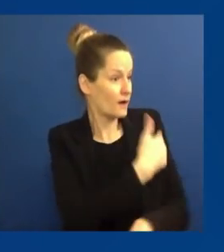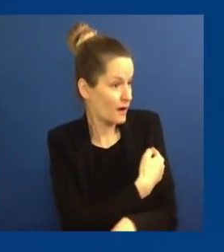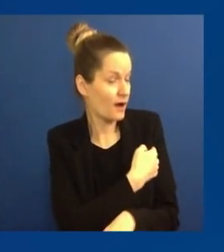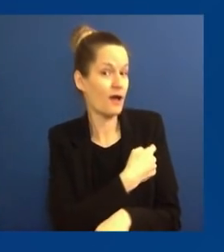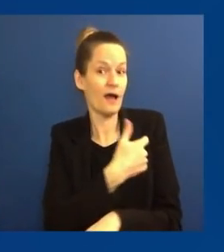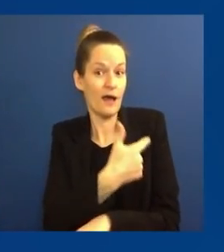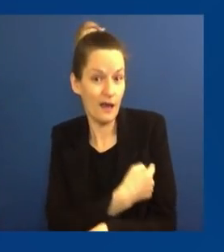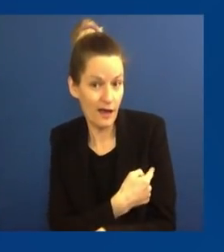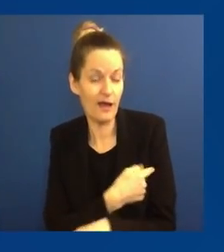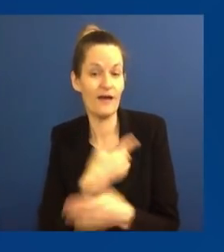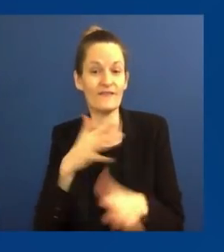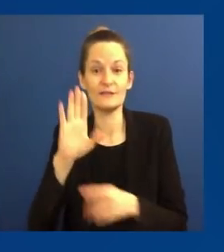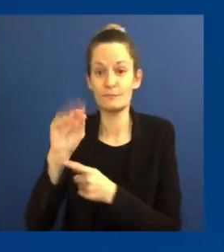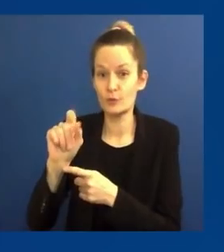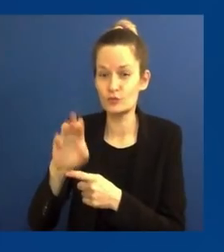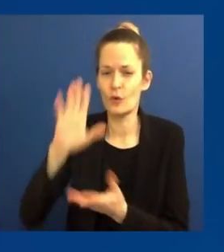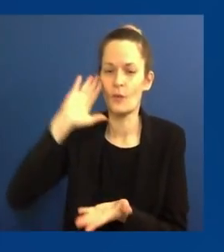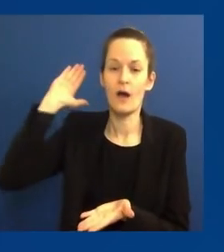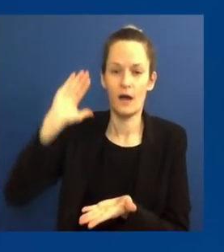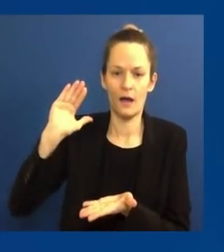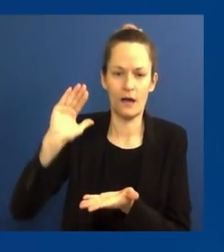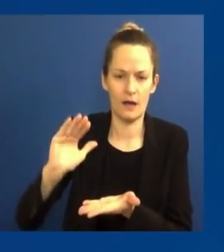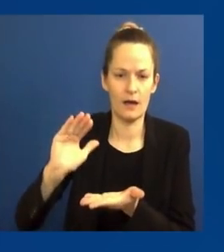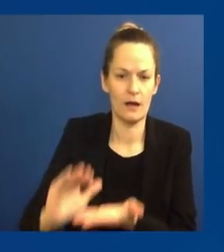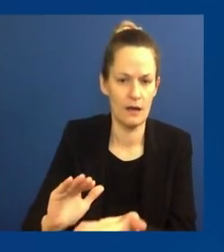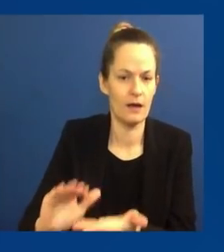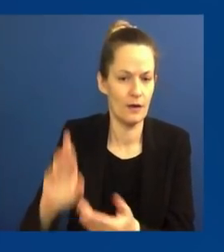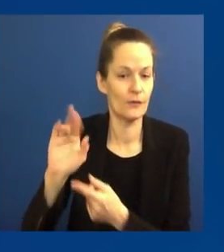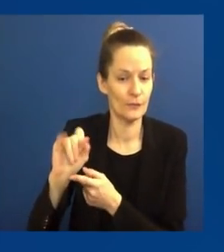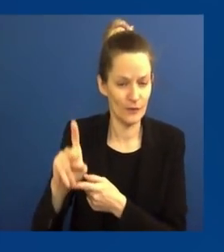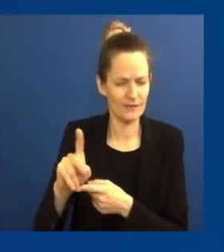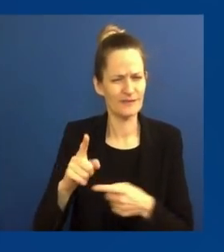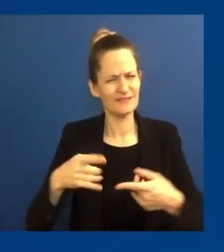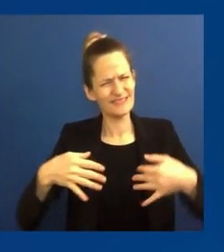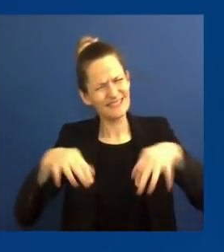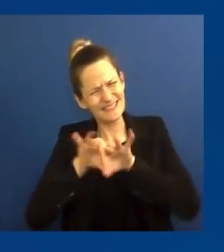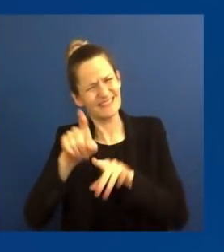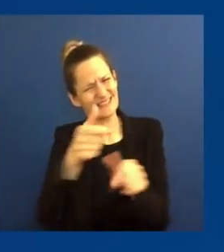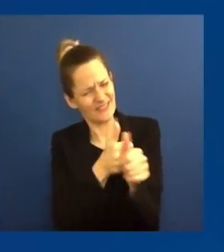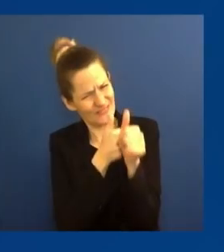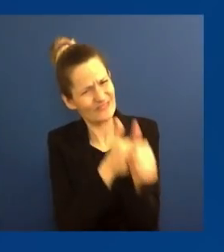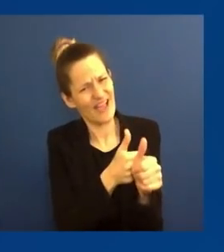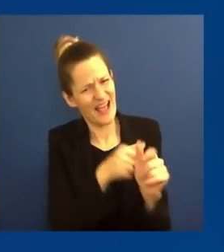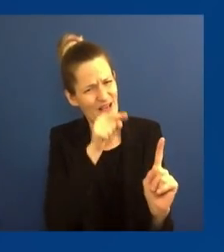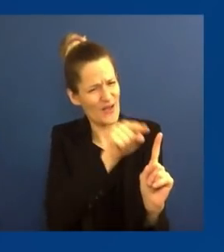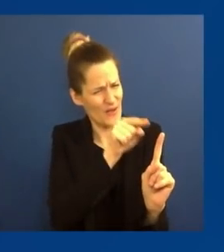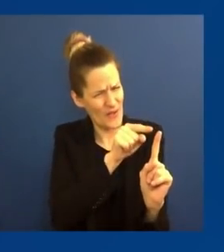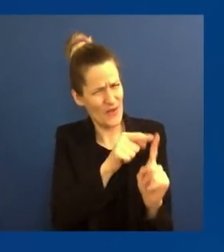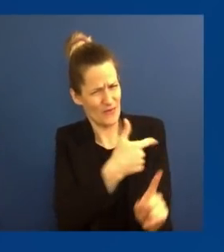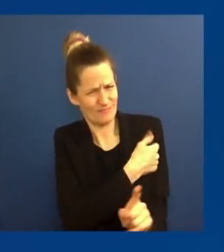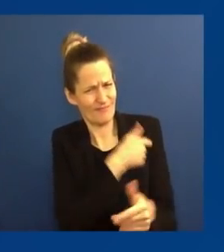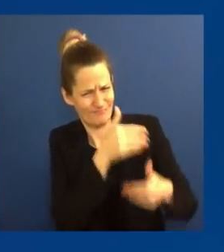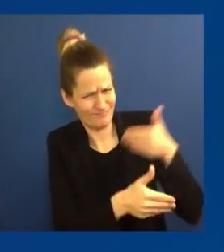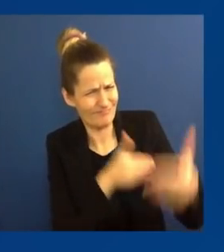and the importance of being up to date on your COVID-19 vaccination -- which, for tens of millions of Americans,